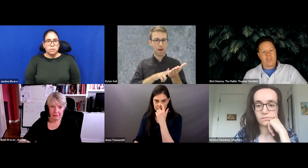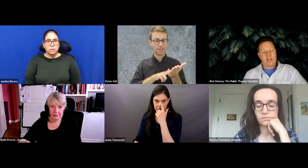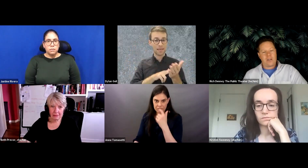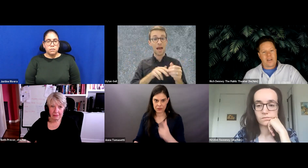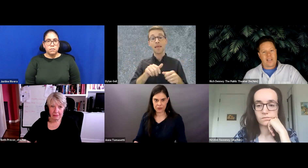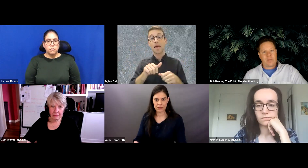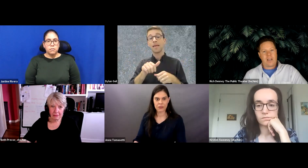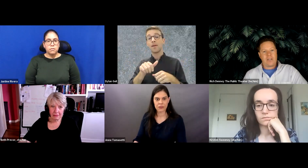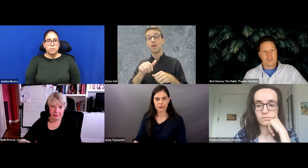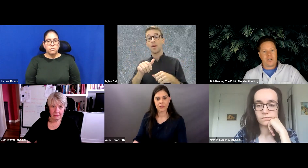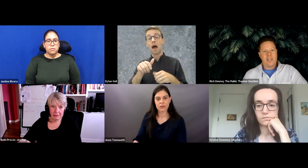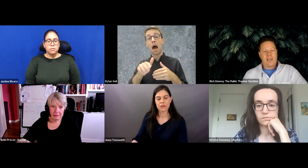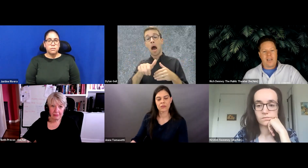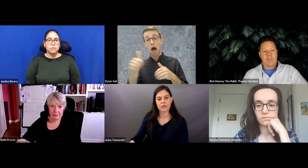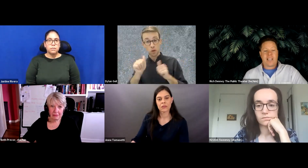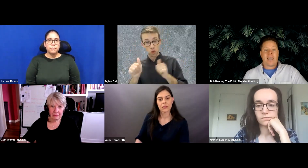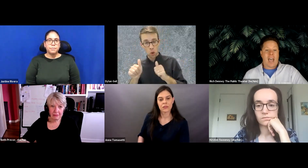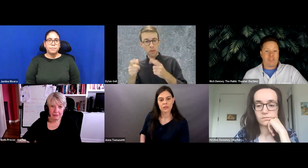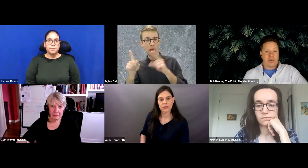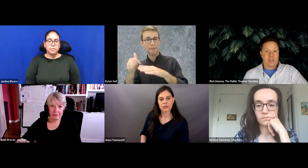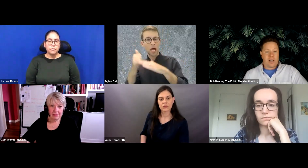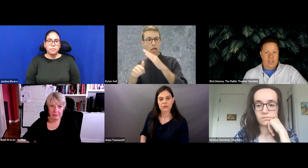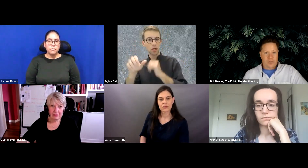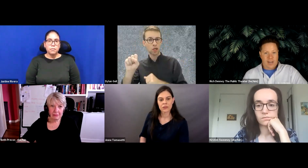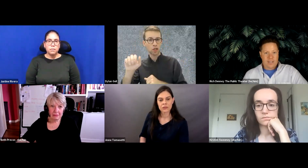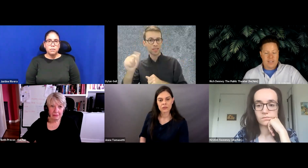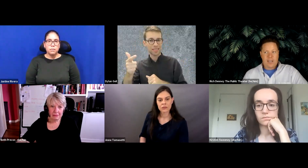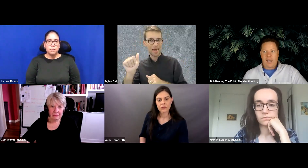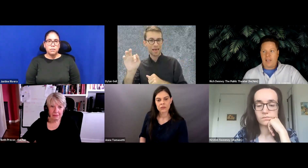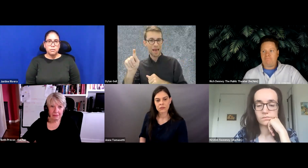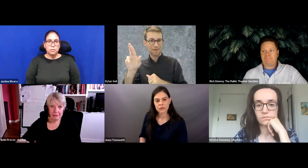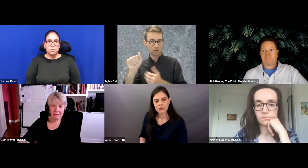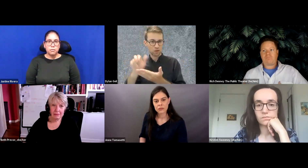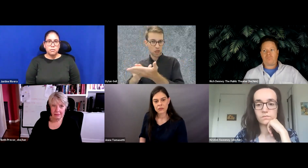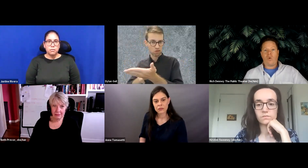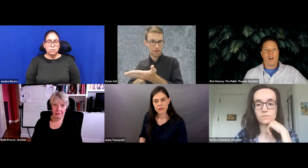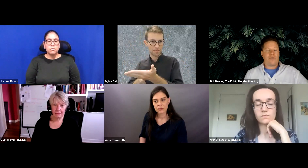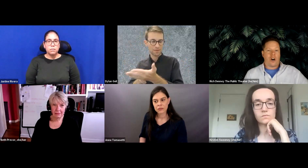the year that has been under the SAG-AFTRA contract. Whatever our